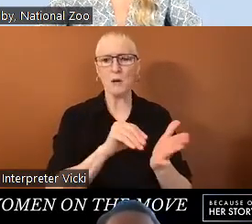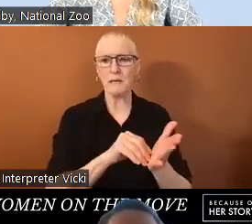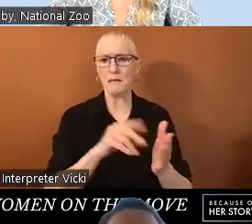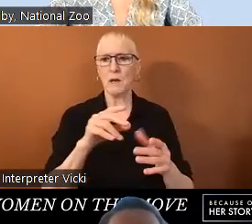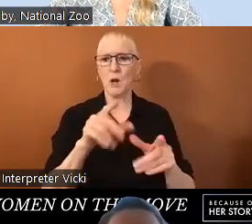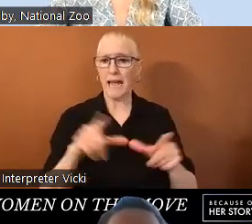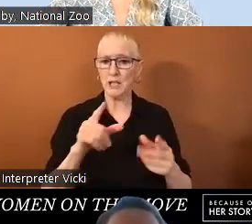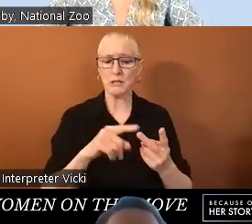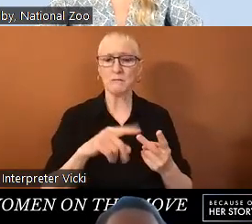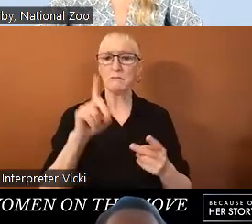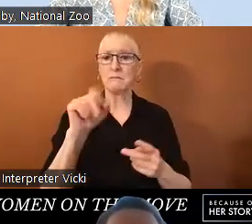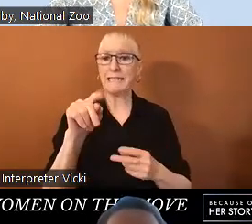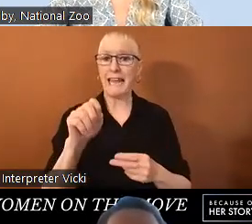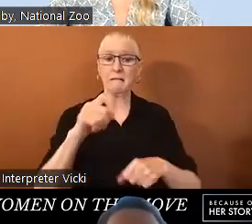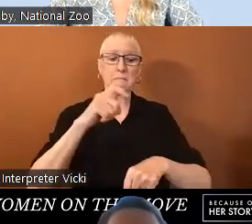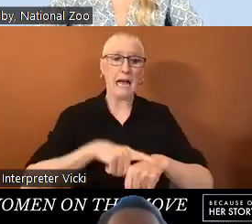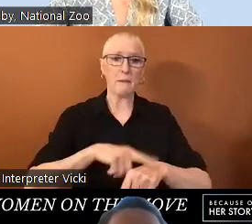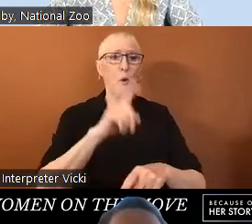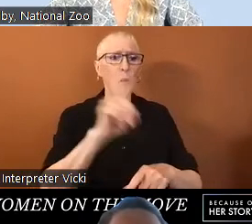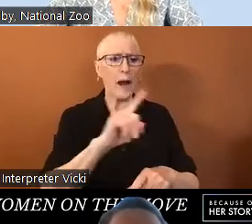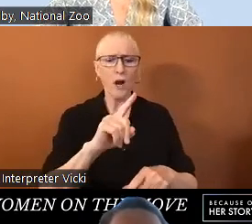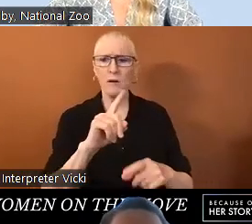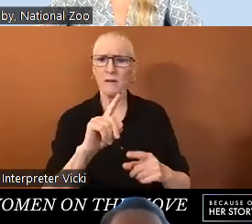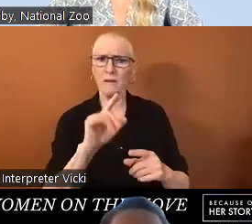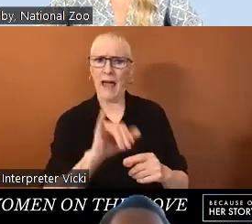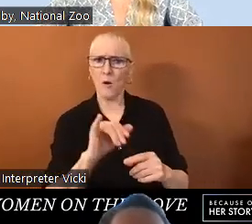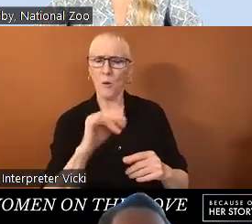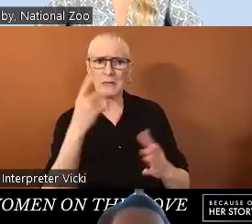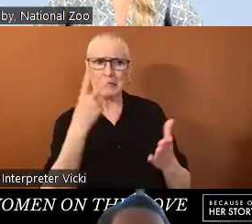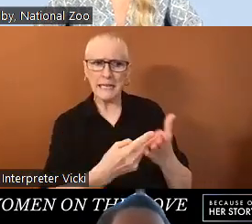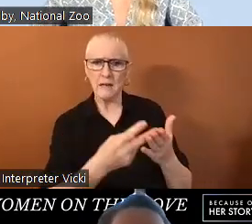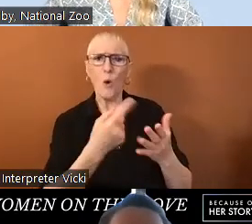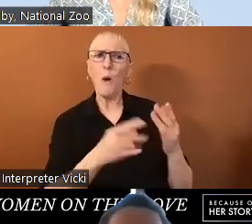and the time of where a whale was observed, its behavior such as whether the animal is feeding